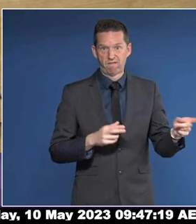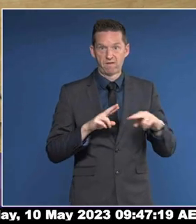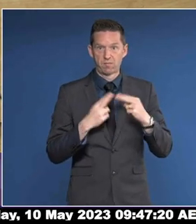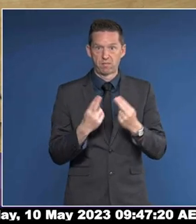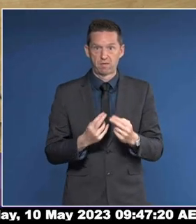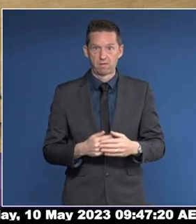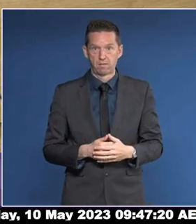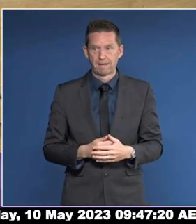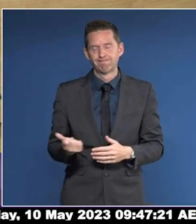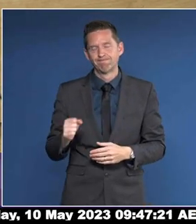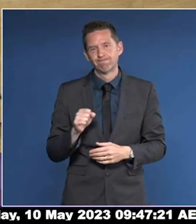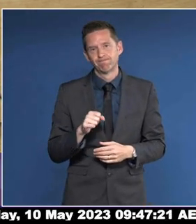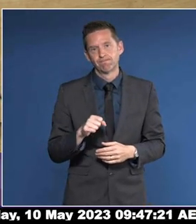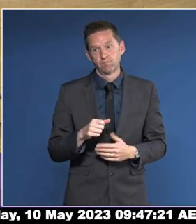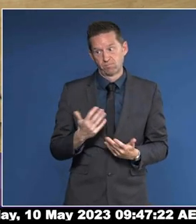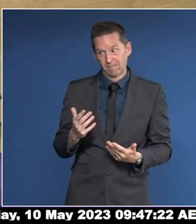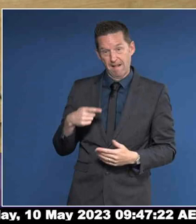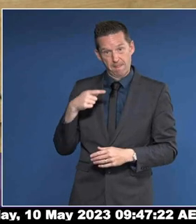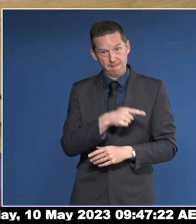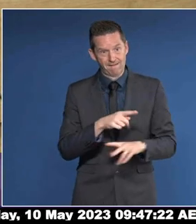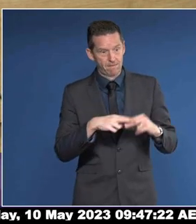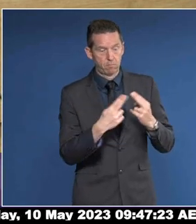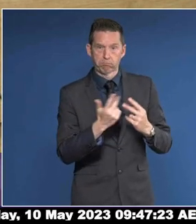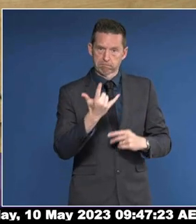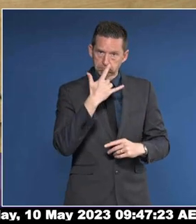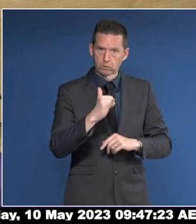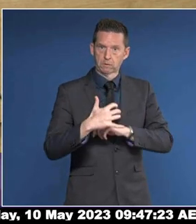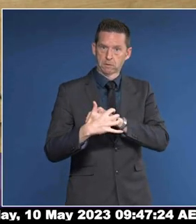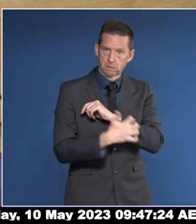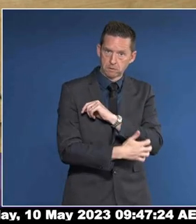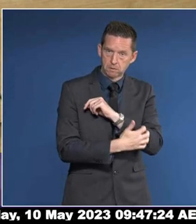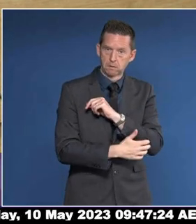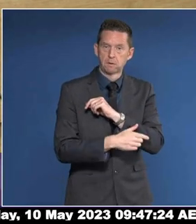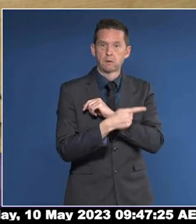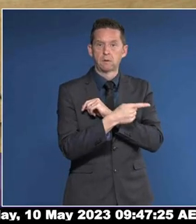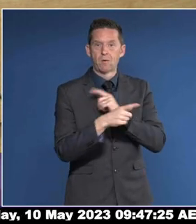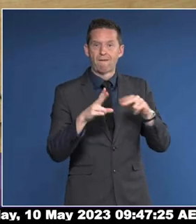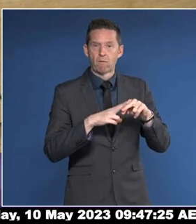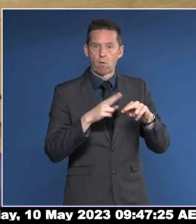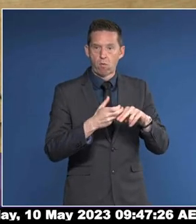It is a family experiencing poverty. Yes. MS EASTMAN: Substance abuse, poor mental health and inadequate